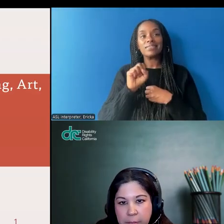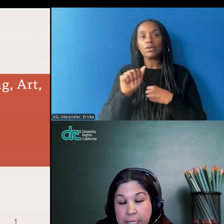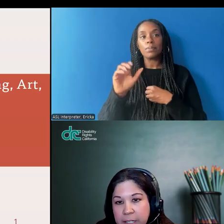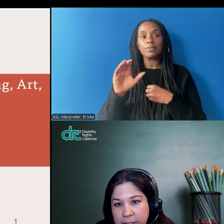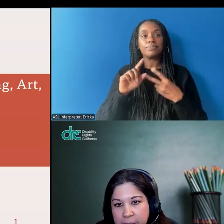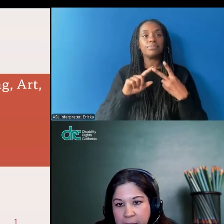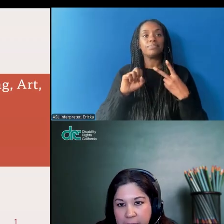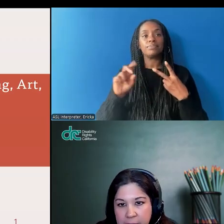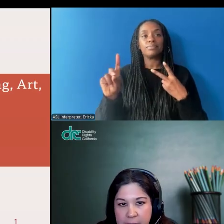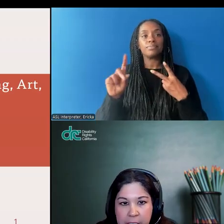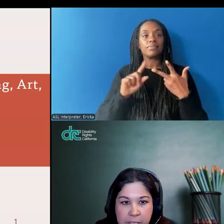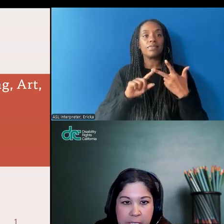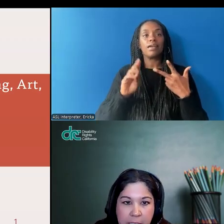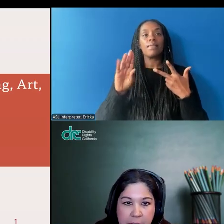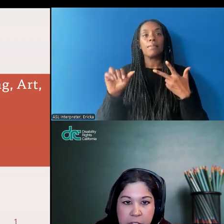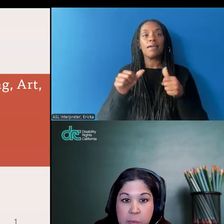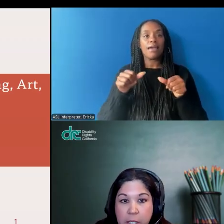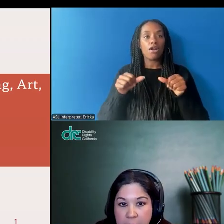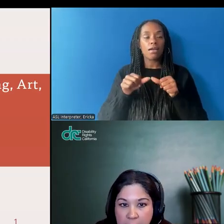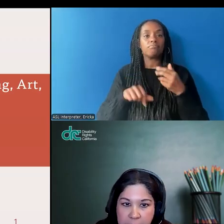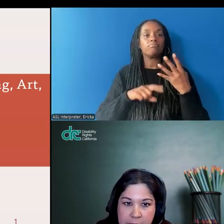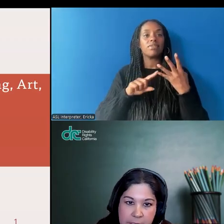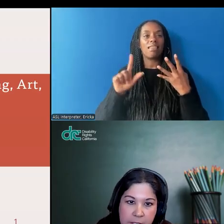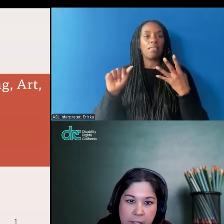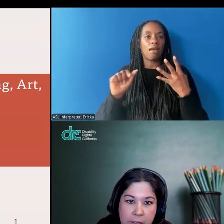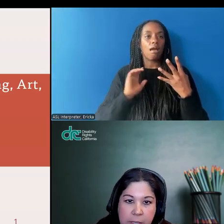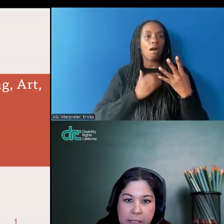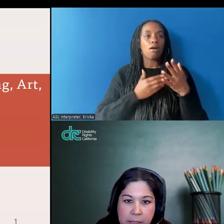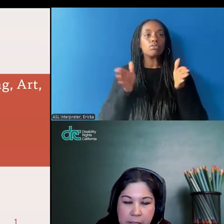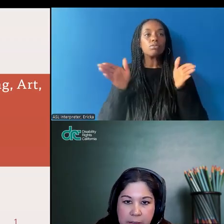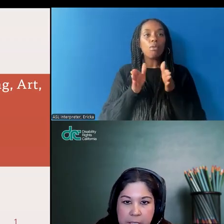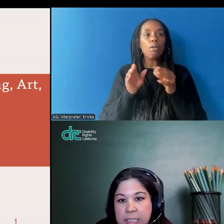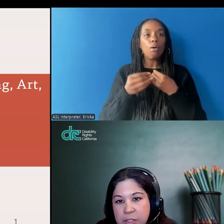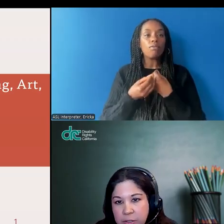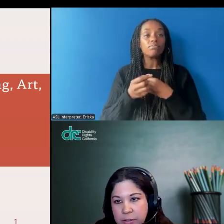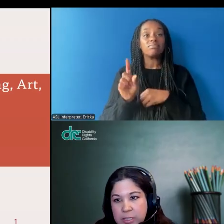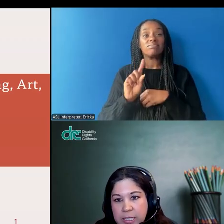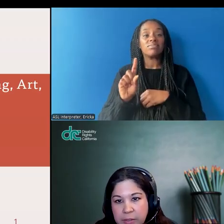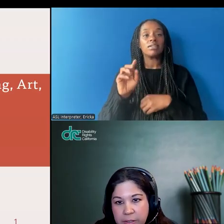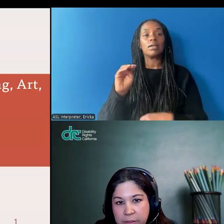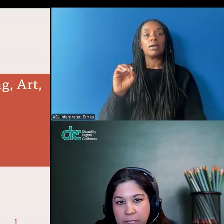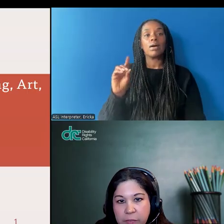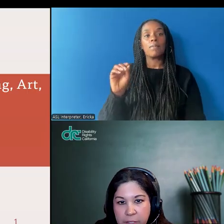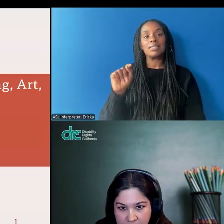Bay area, and Los Angeles, and our smaller offices are located in Modesto, Ontario and Fresno.